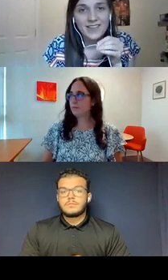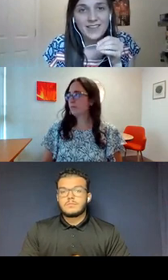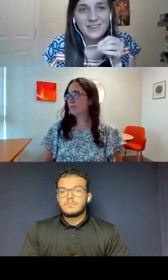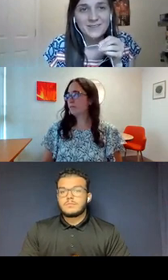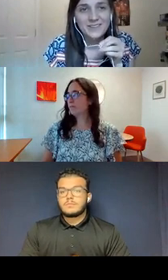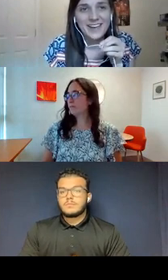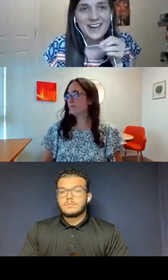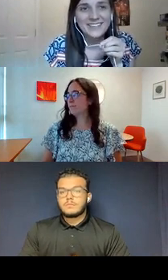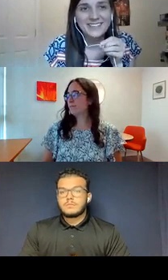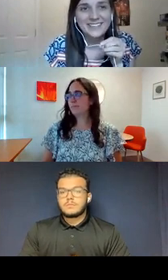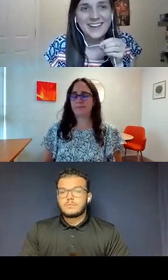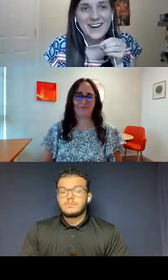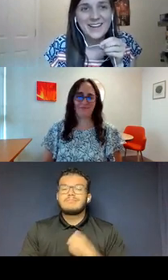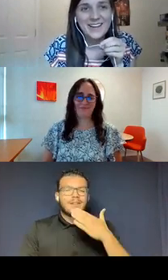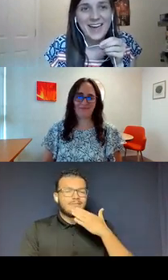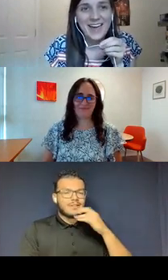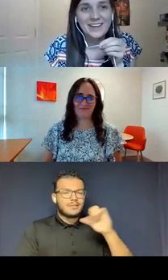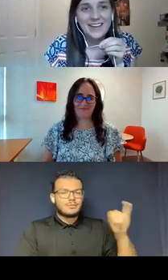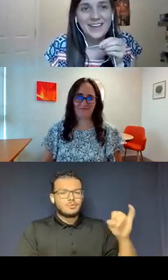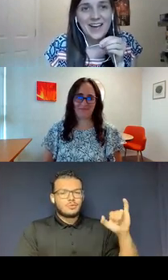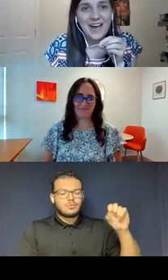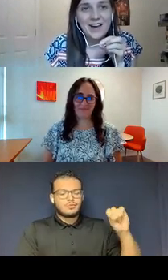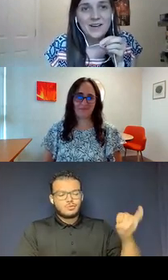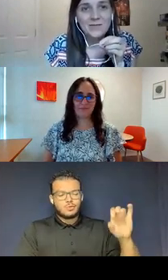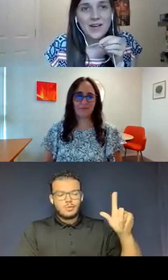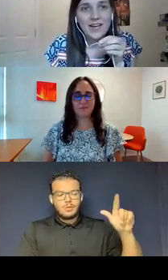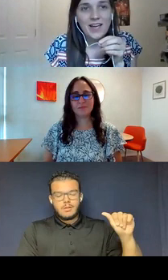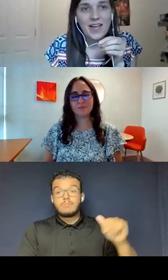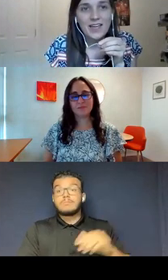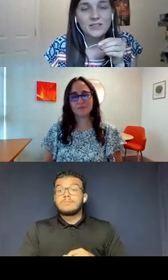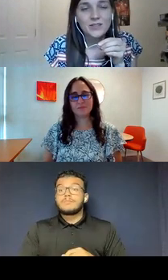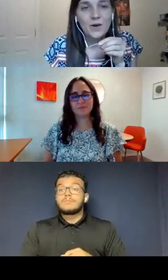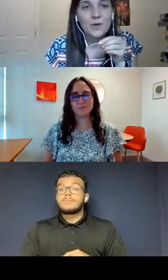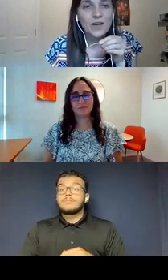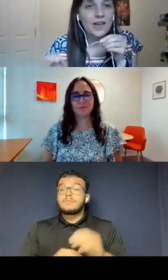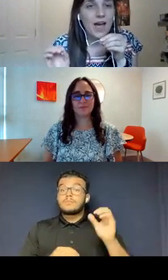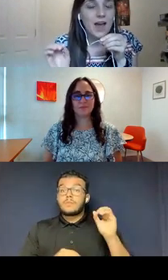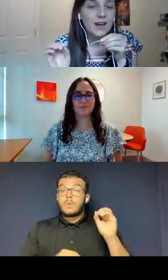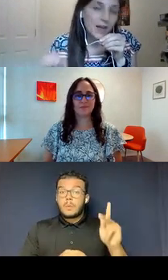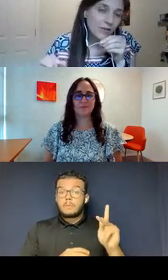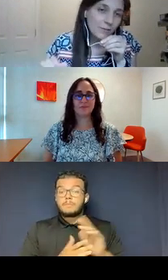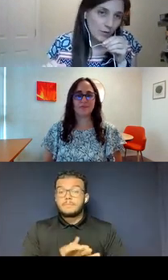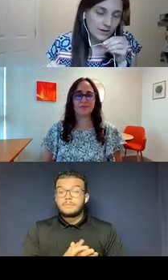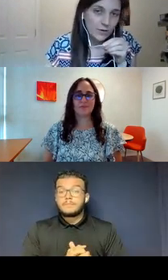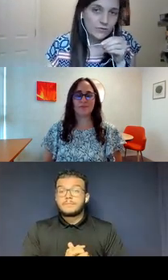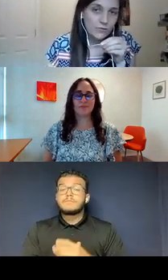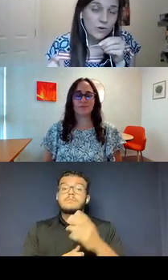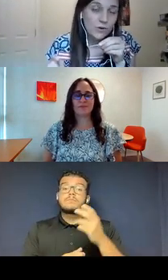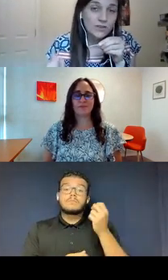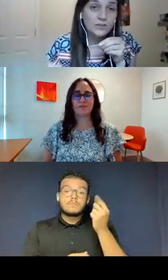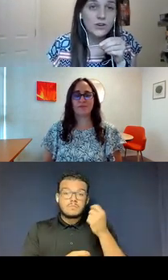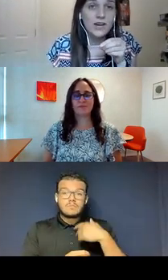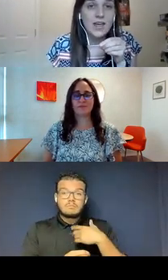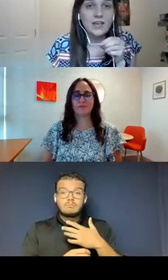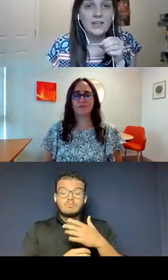Thank you, Julia. OK, and so another important note for this training